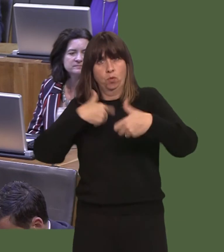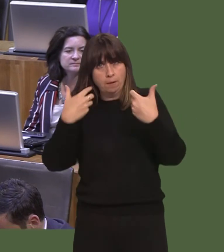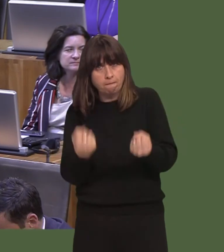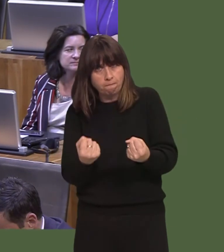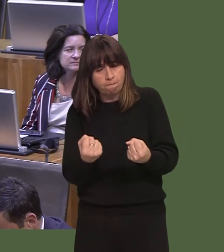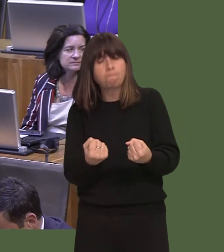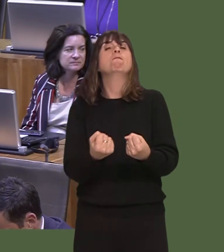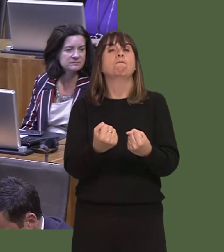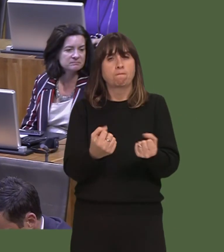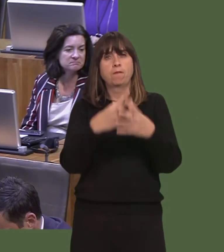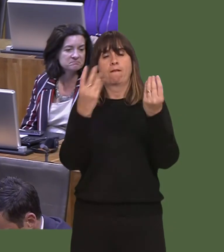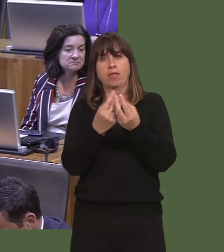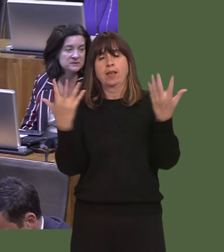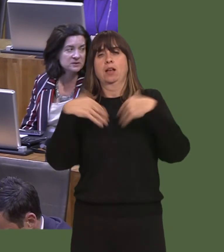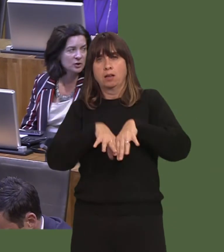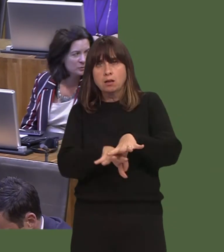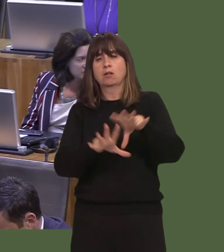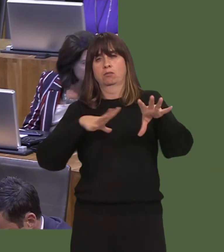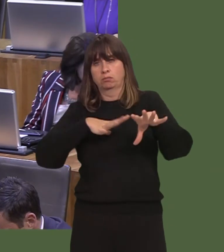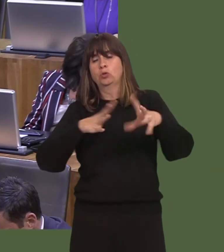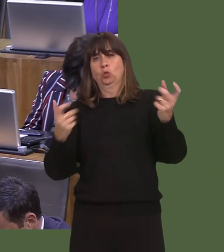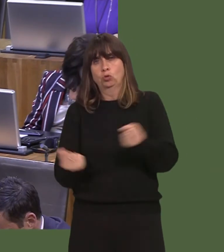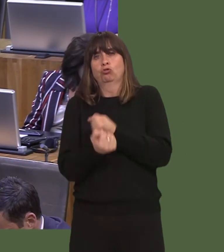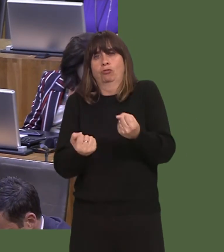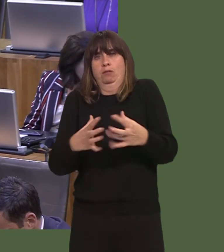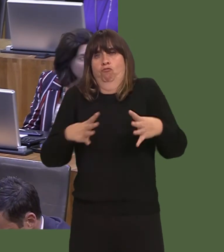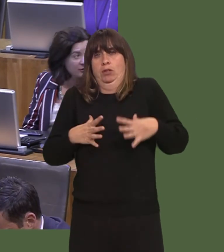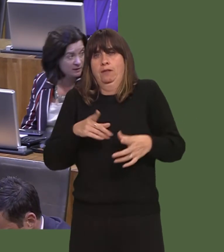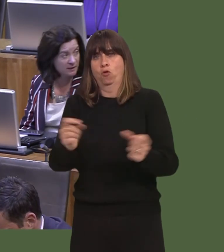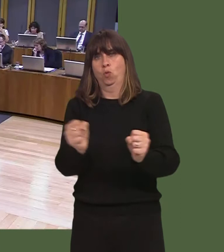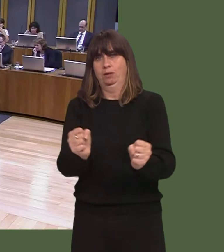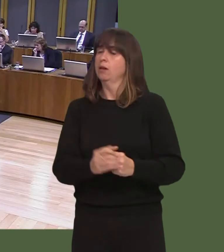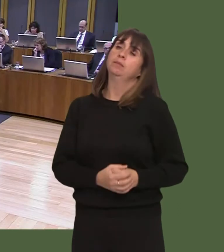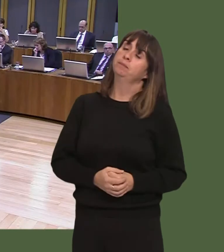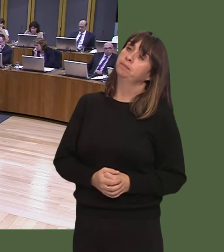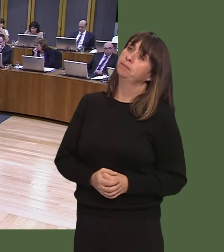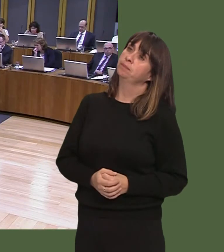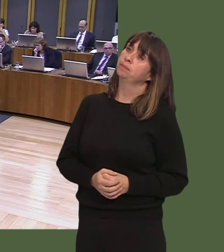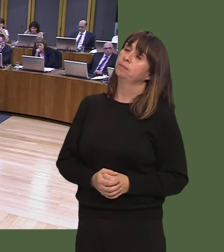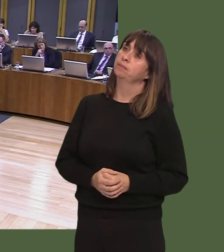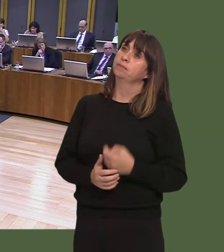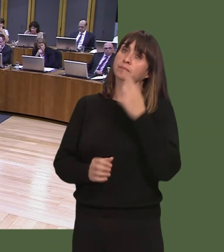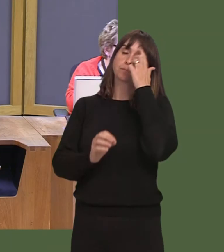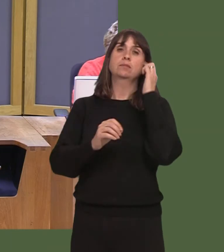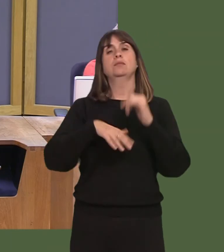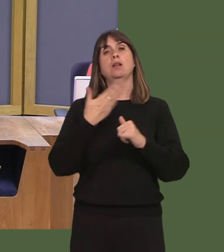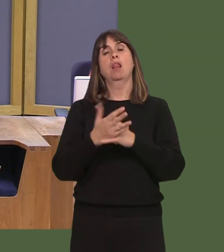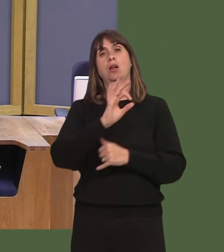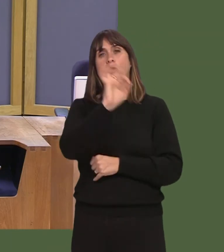of actions already well-embedded or being implemented to strengthen winter delivery to local people. Y Llywydd / The Llywydd: Finally, question 9, Rhun ap Iorwerth.